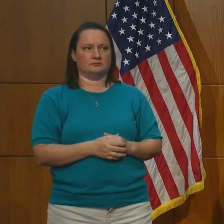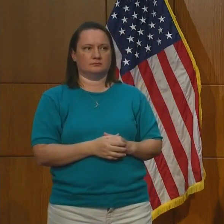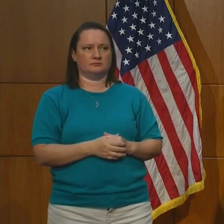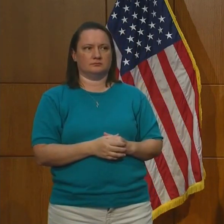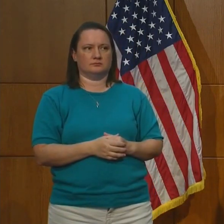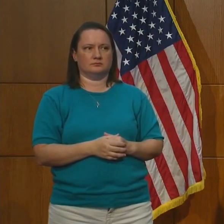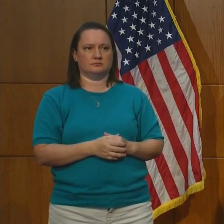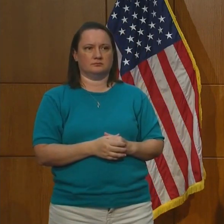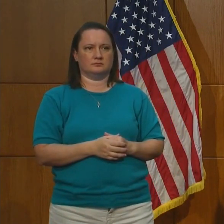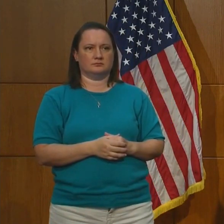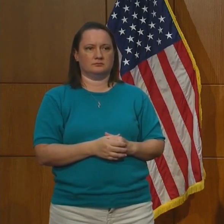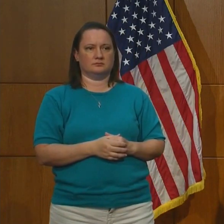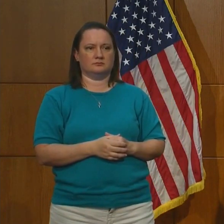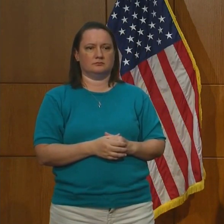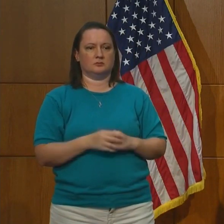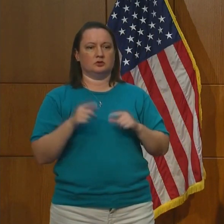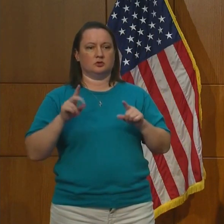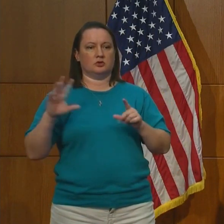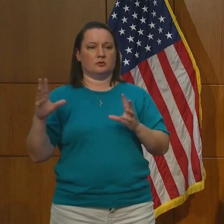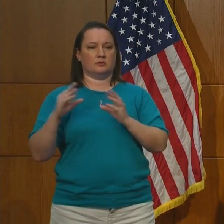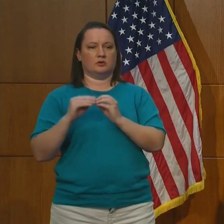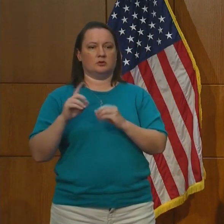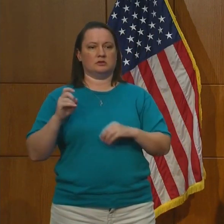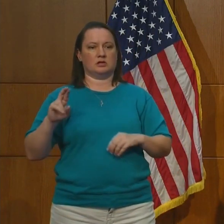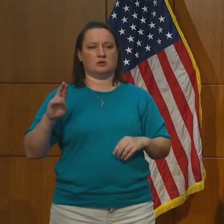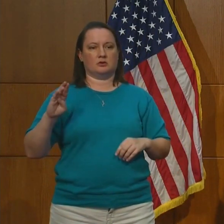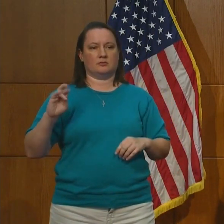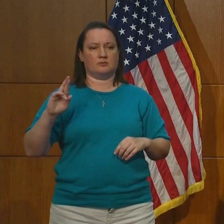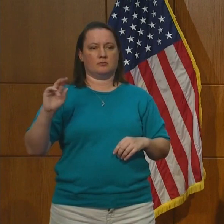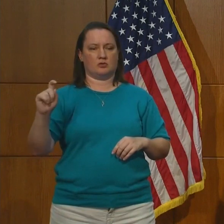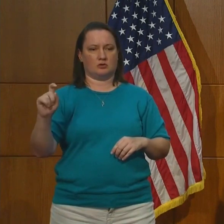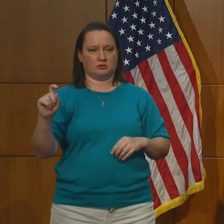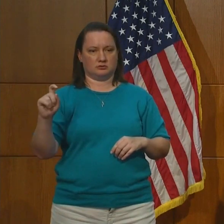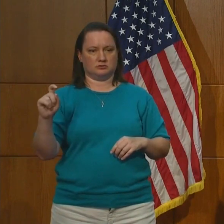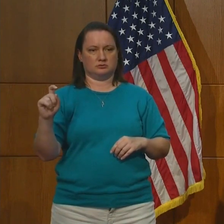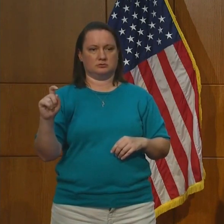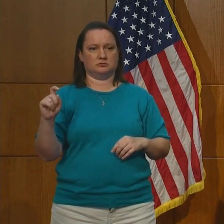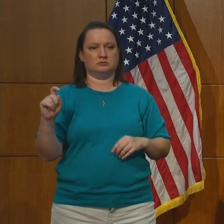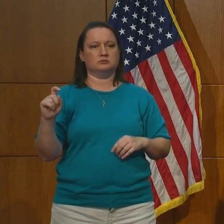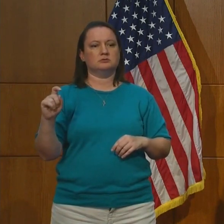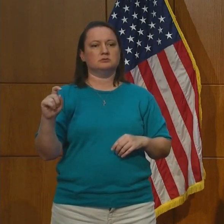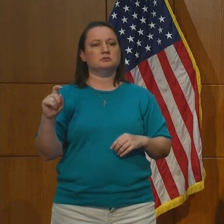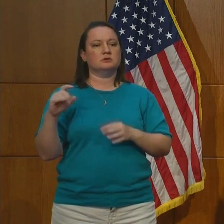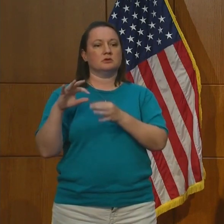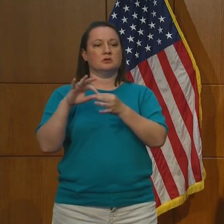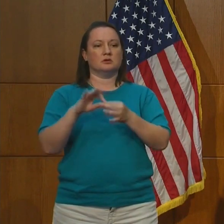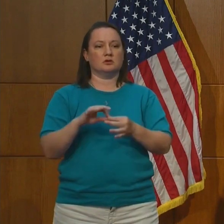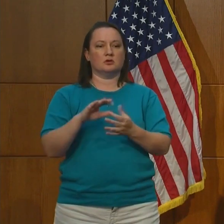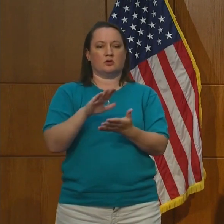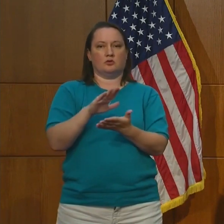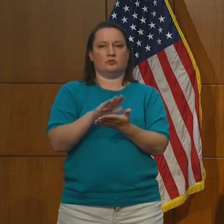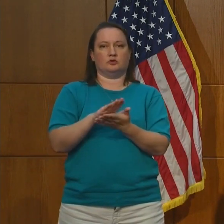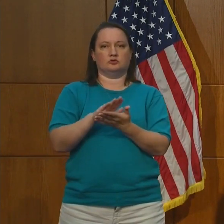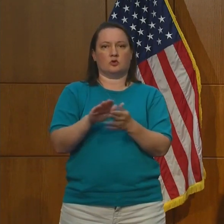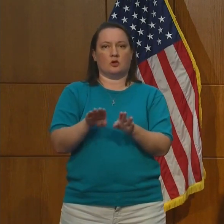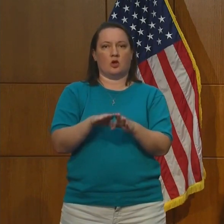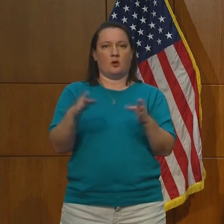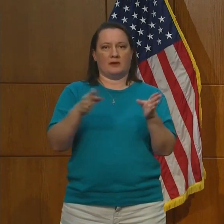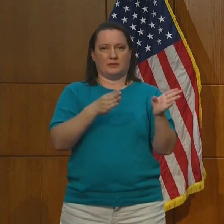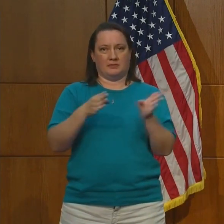FOLLOWING THE TO PROTECT NUMBER. THANK YOU- SO WE COULD COME UP IN CONVERSATION THEY WITH